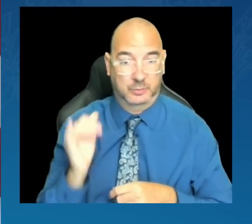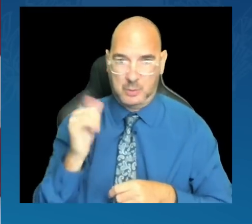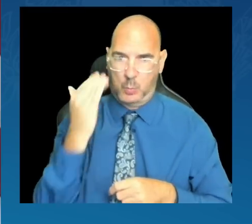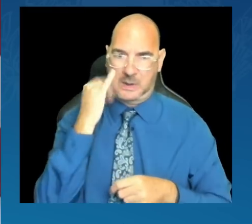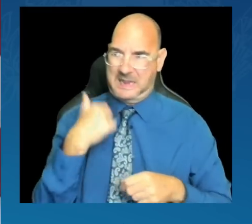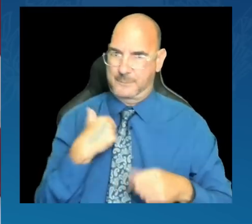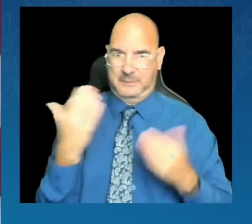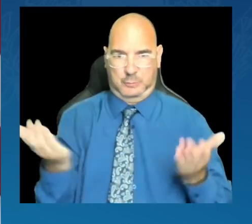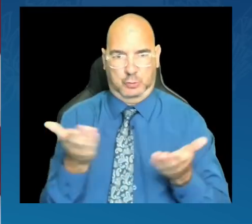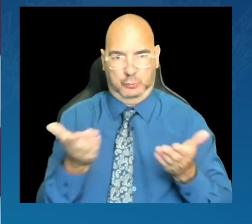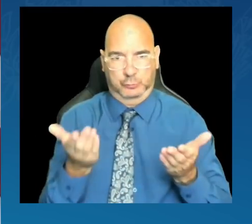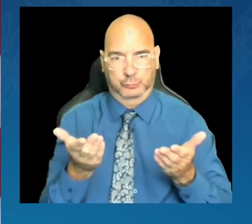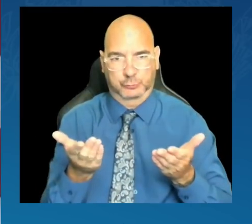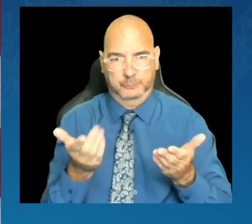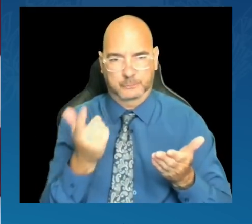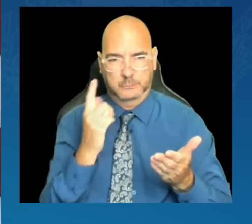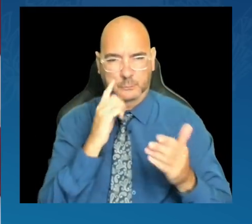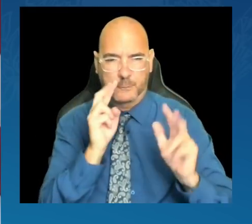and I thank you all again for your leadership.